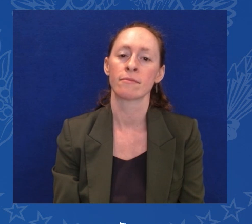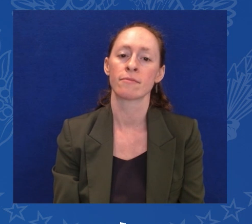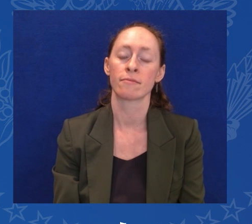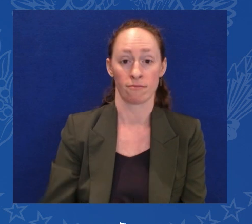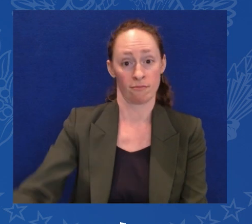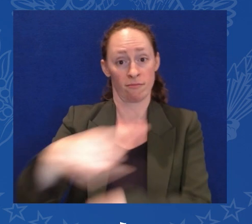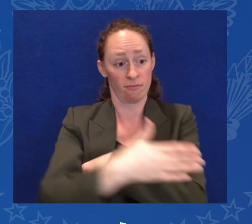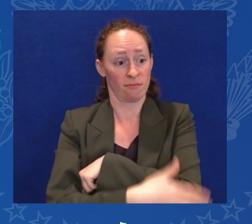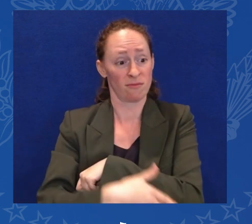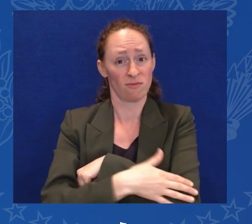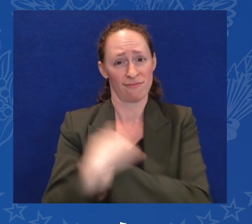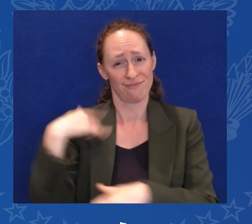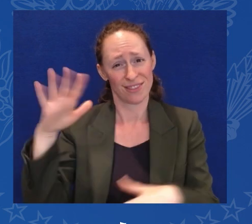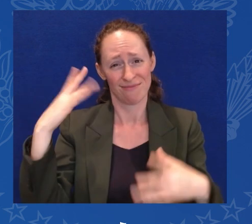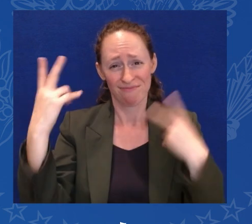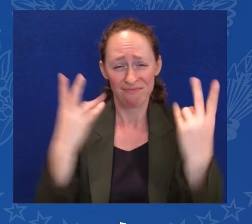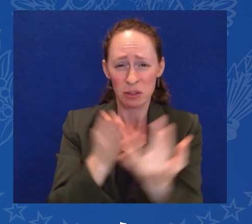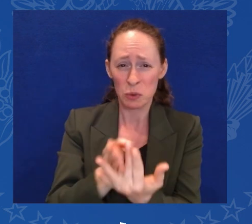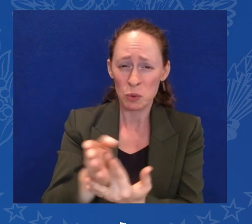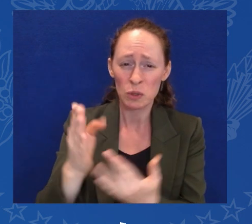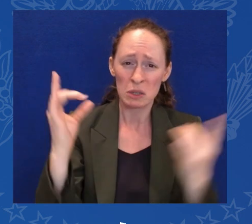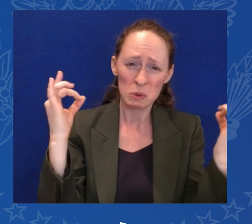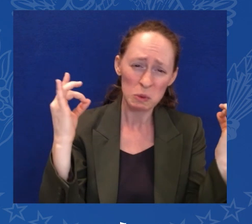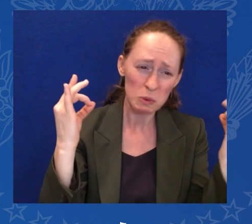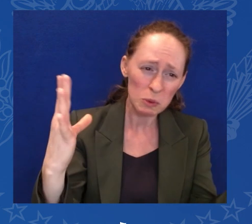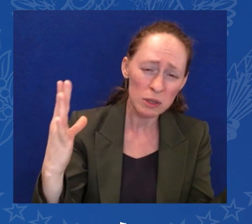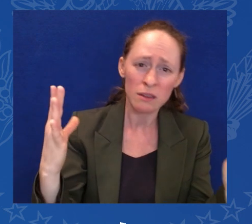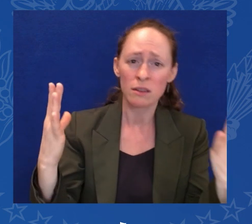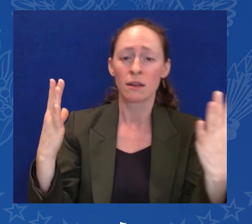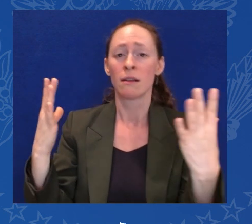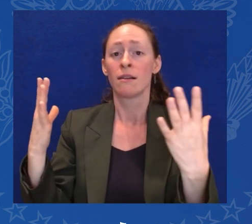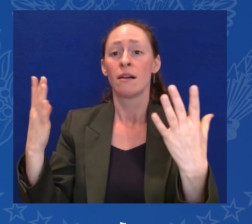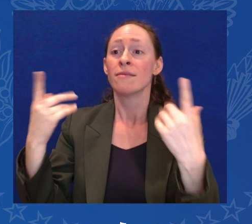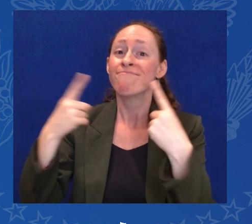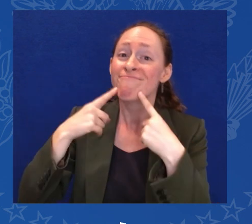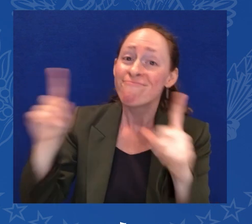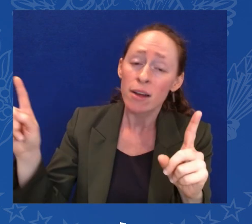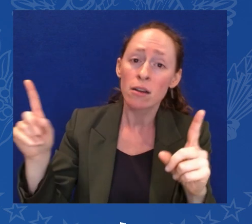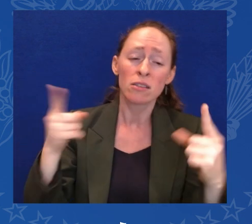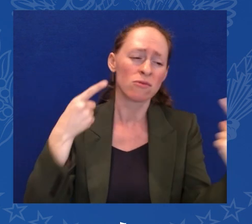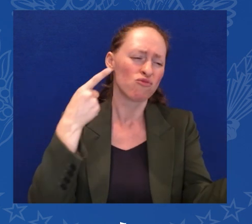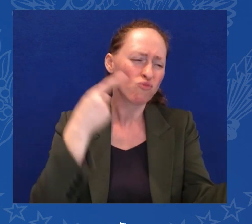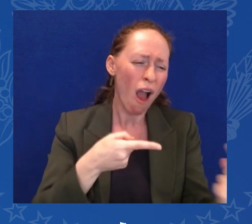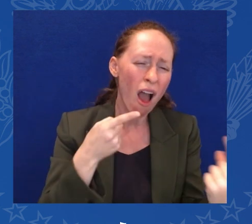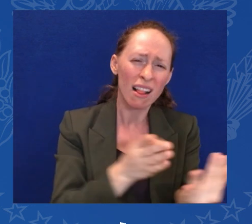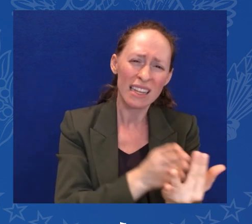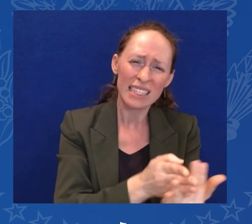That is who we are. And as people who love our country, as patriots,